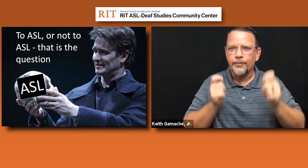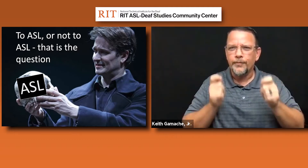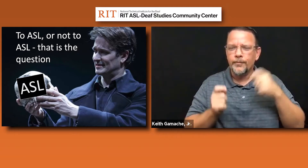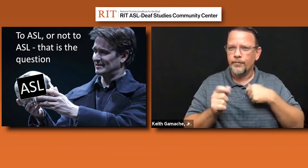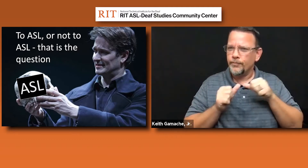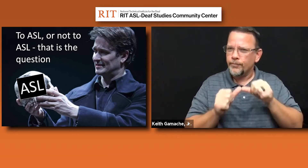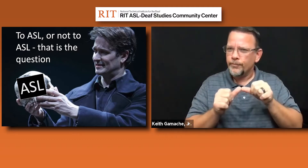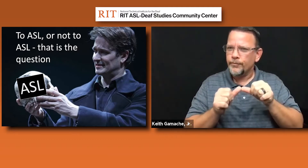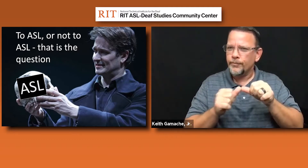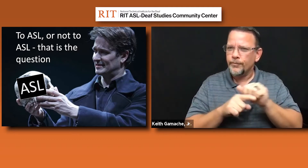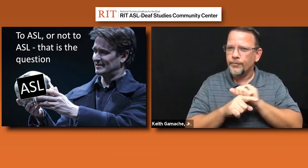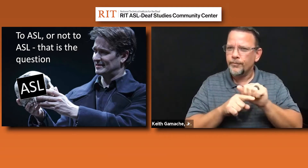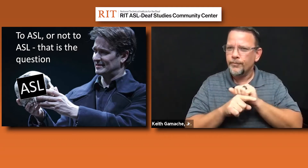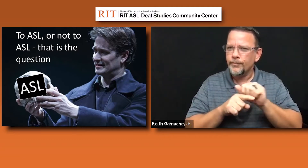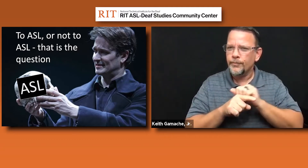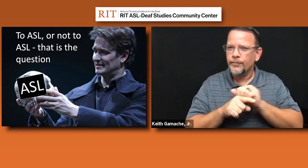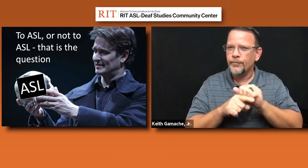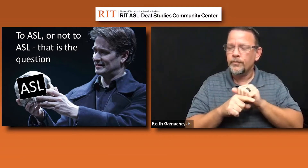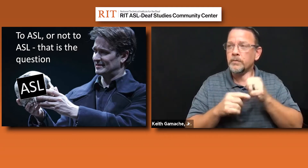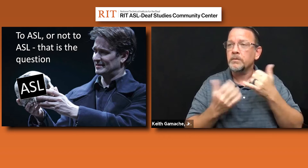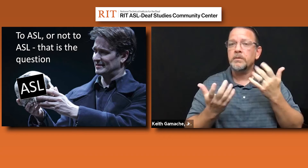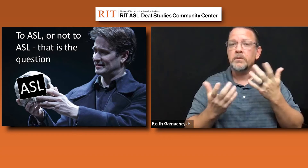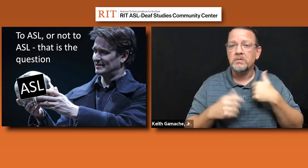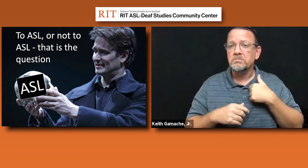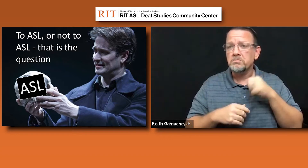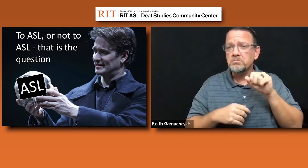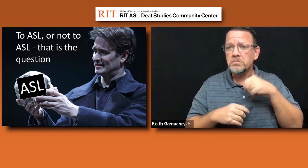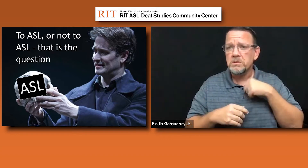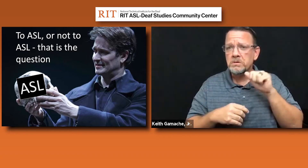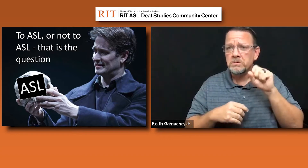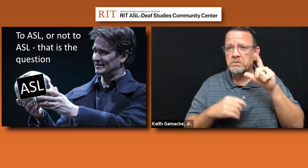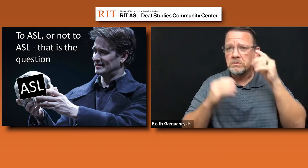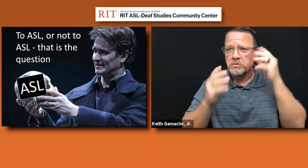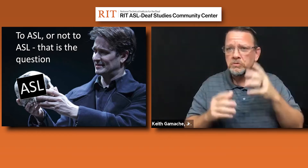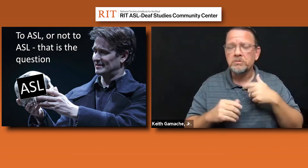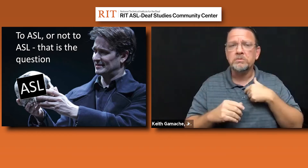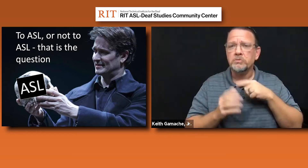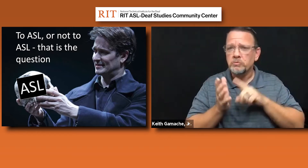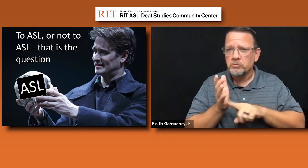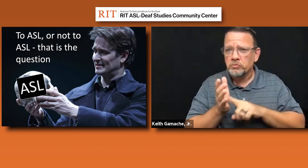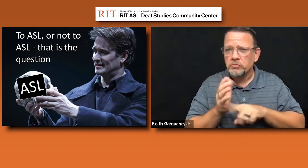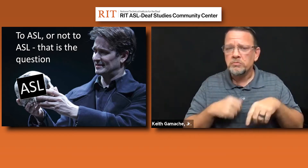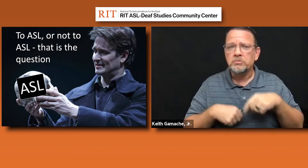It depended on who I was interacting with, and that takes practice and time and effort.